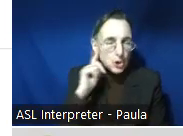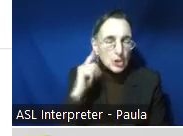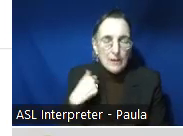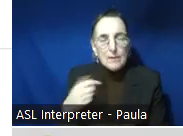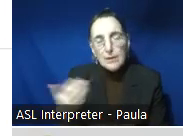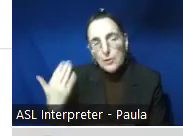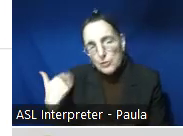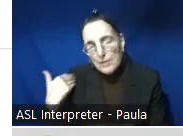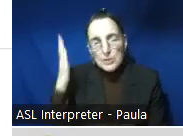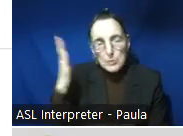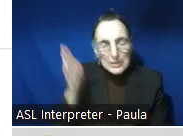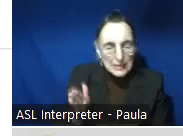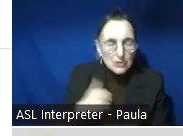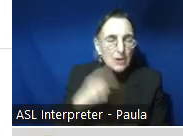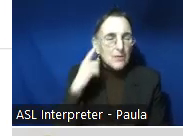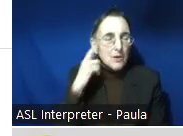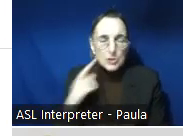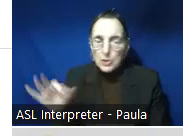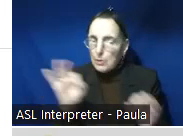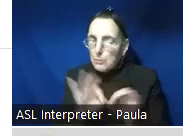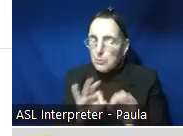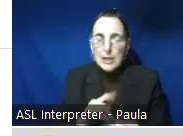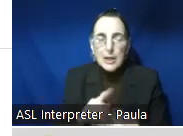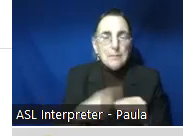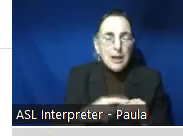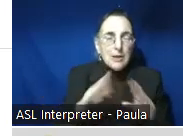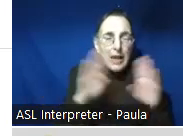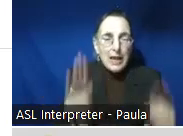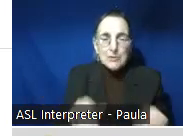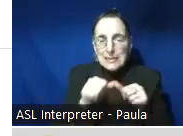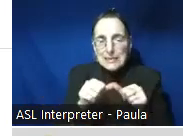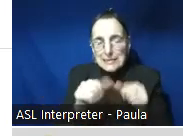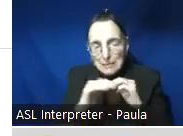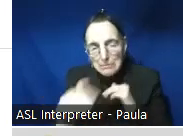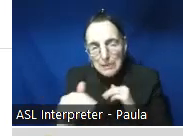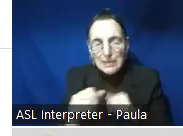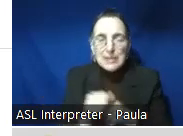thought were so important around housing stability and home safety,